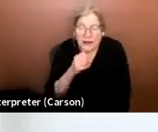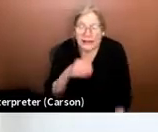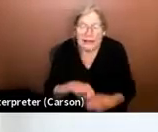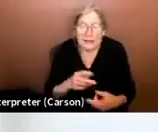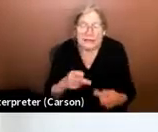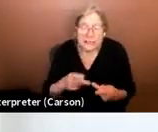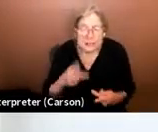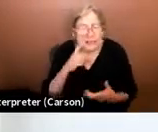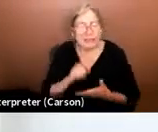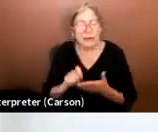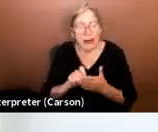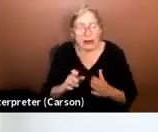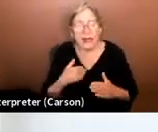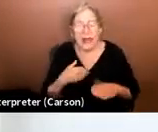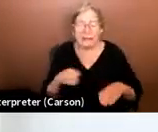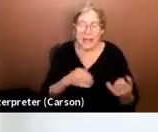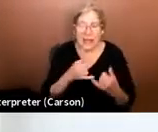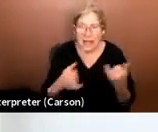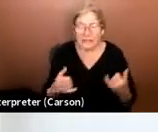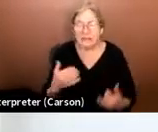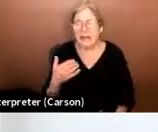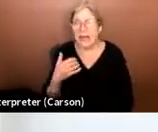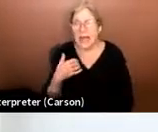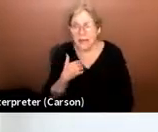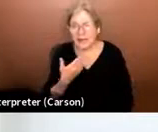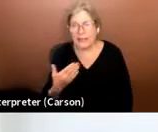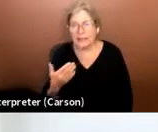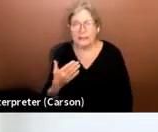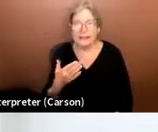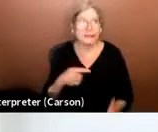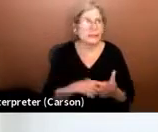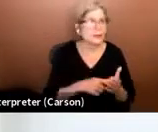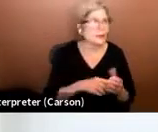deadlines. They have a thing that's due in a week. They need